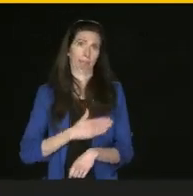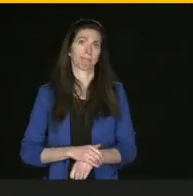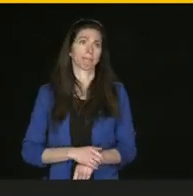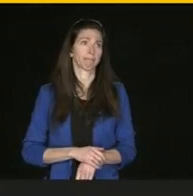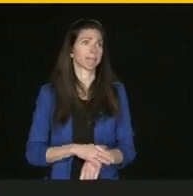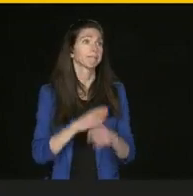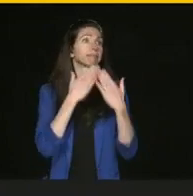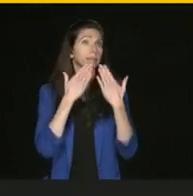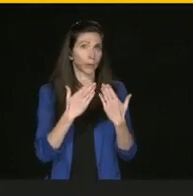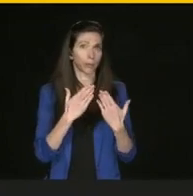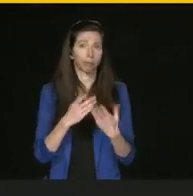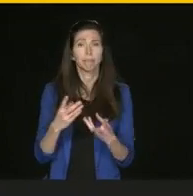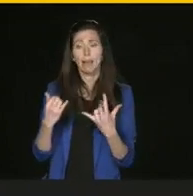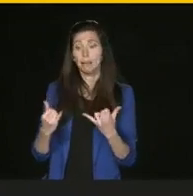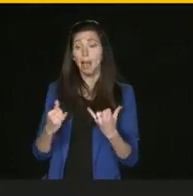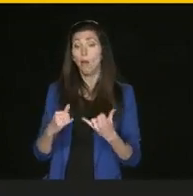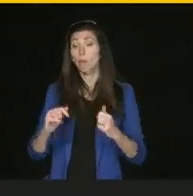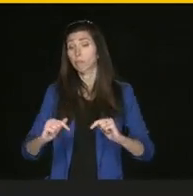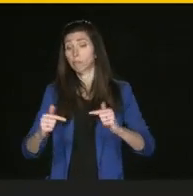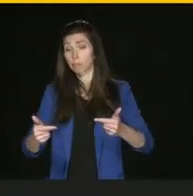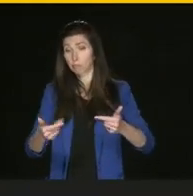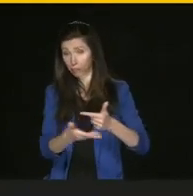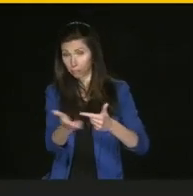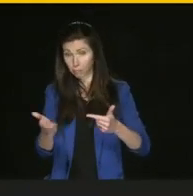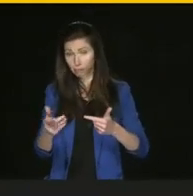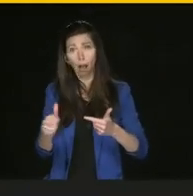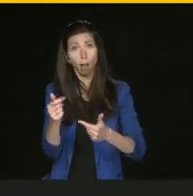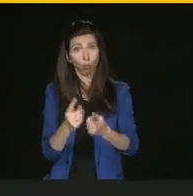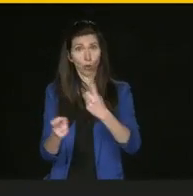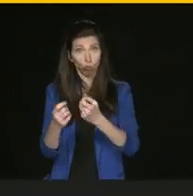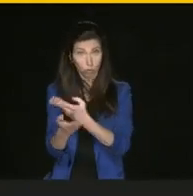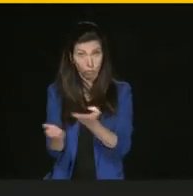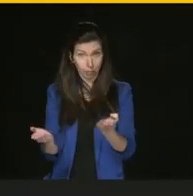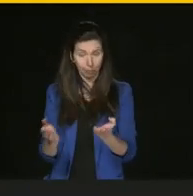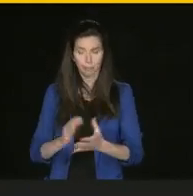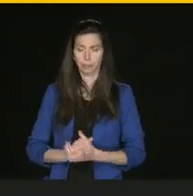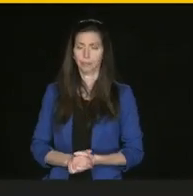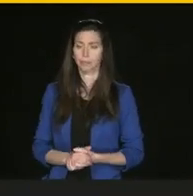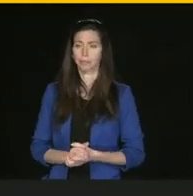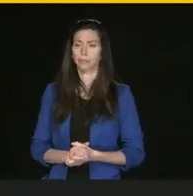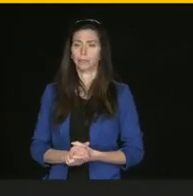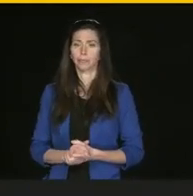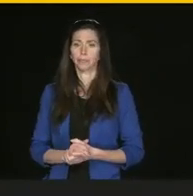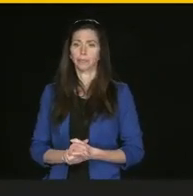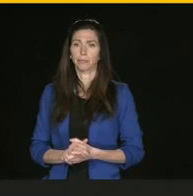(Question by Media): THANK YOU. SO NOW WE'LL TURN TO THE ROOM.